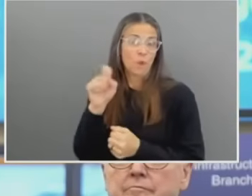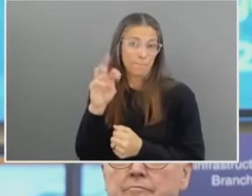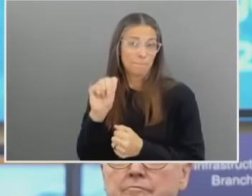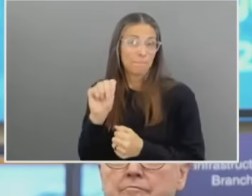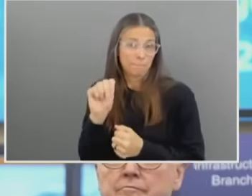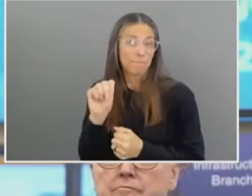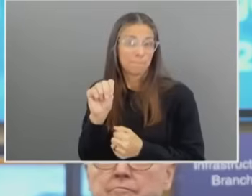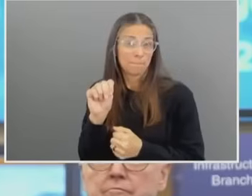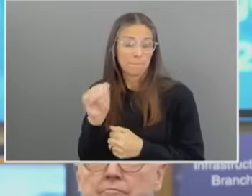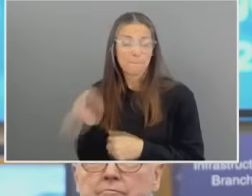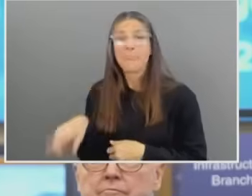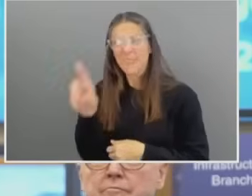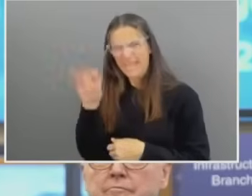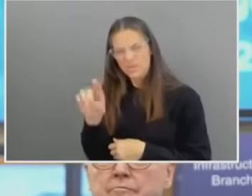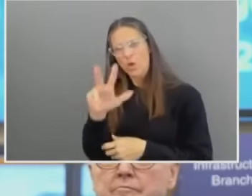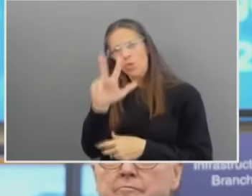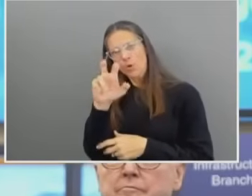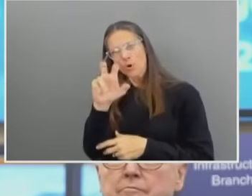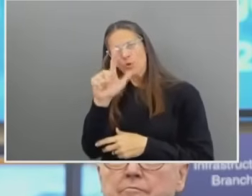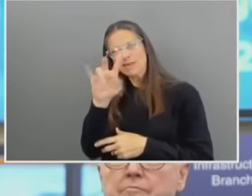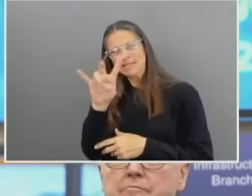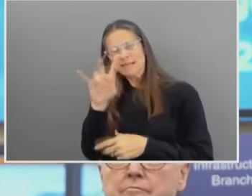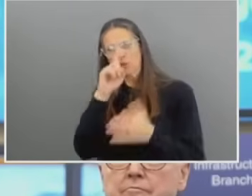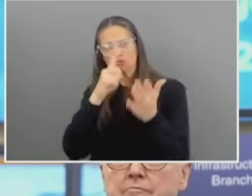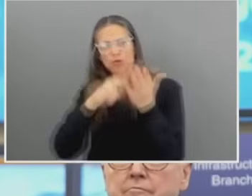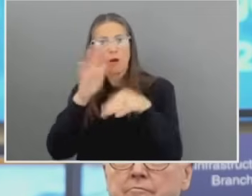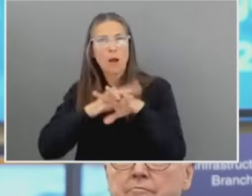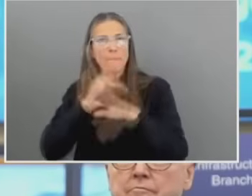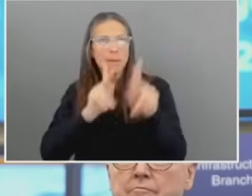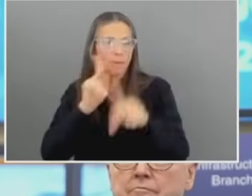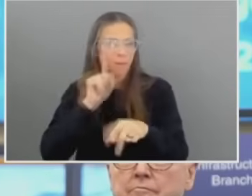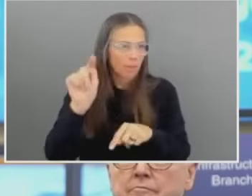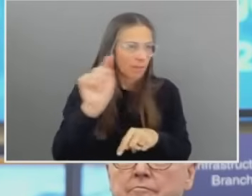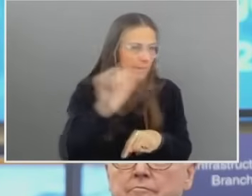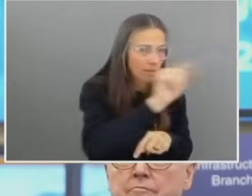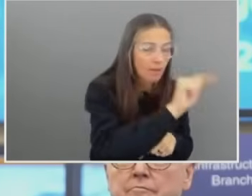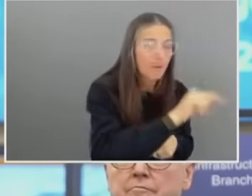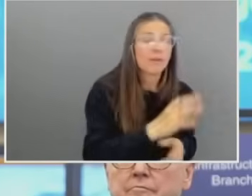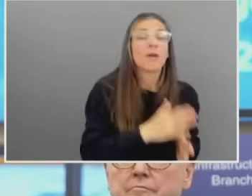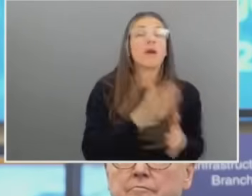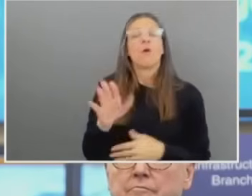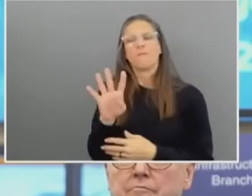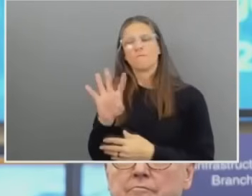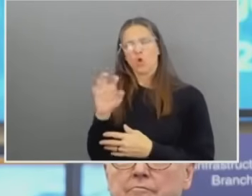KSP HAS RECEIVED 4863 CALLS FOR SERVICE RELATED TO THE WINTER STORM.